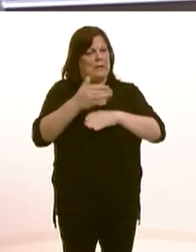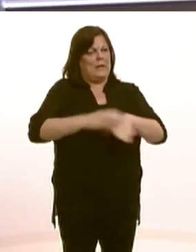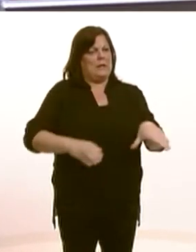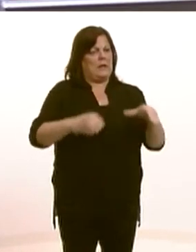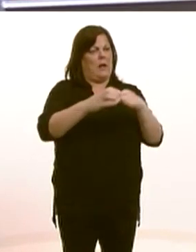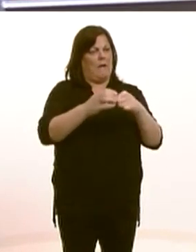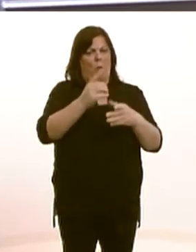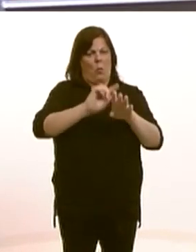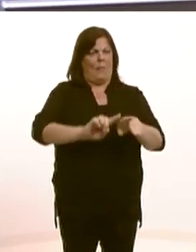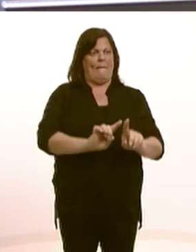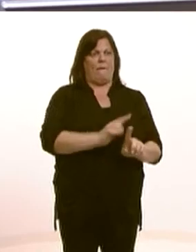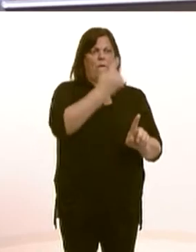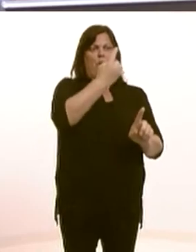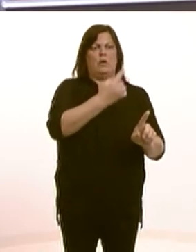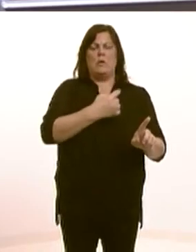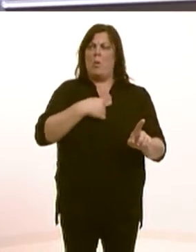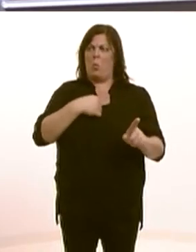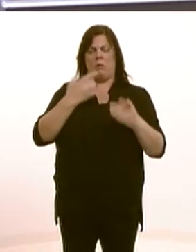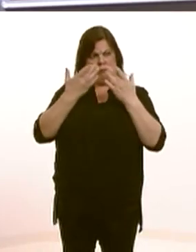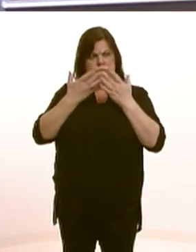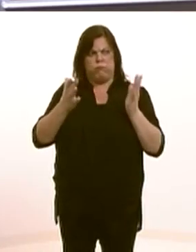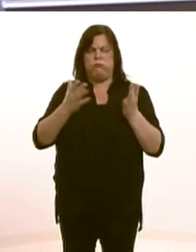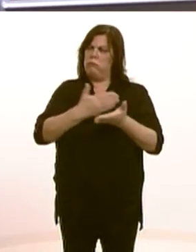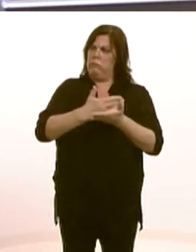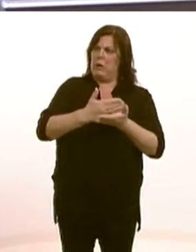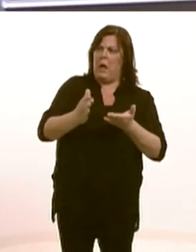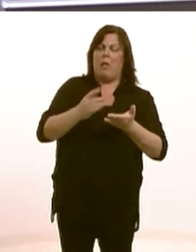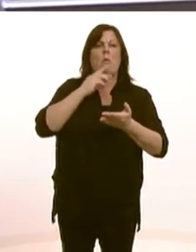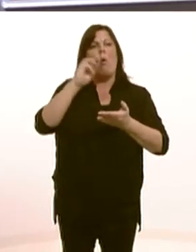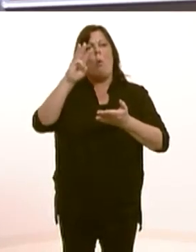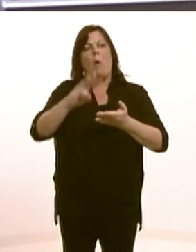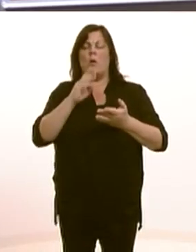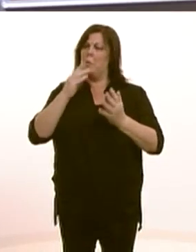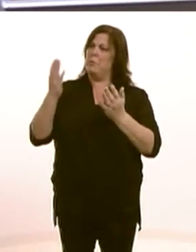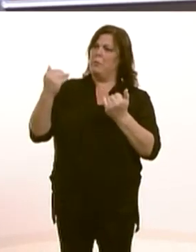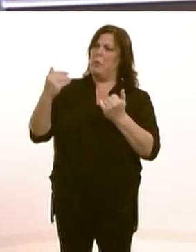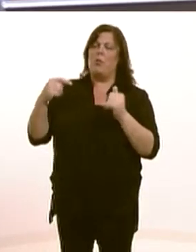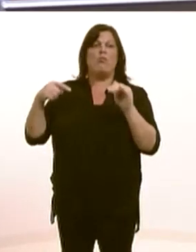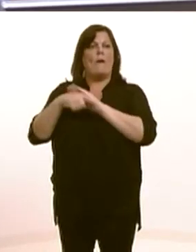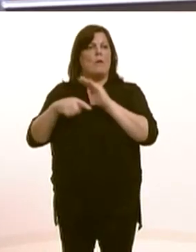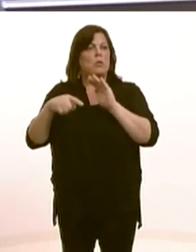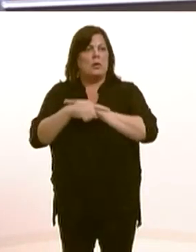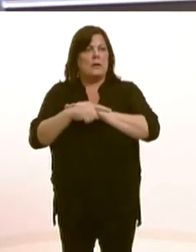We were absolutely clear that Wales would take a fair share of refugees. The same is true of children, of course.